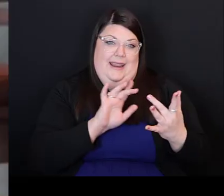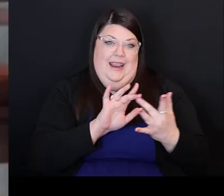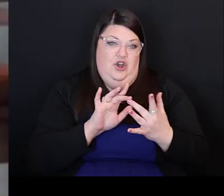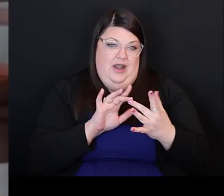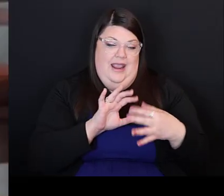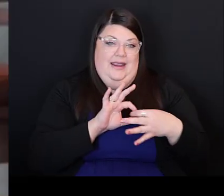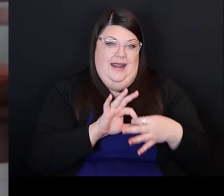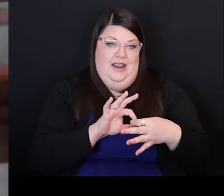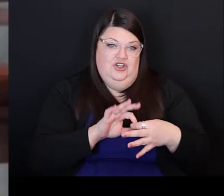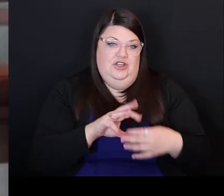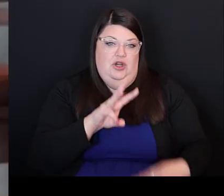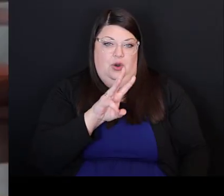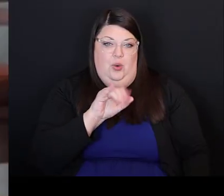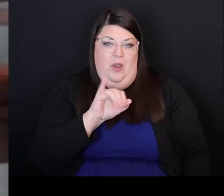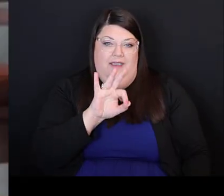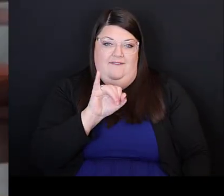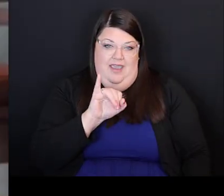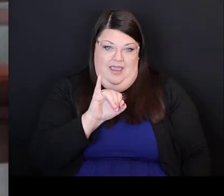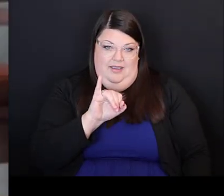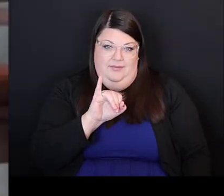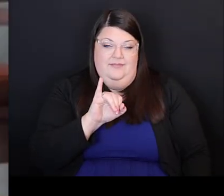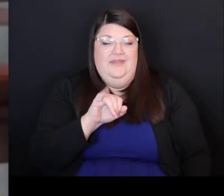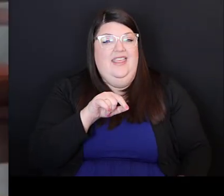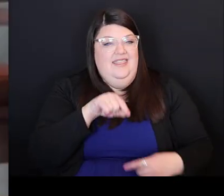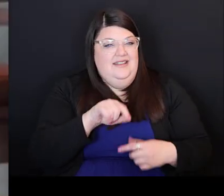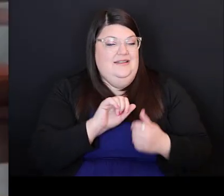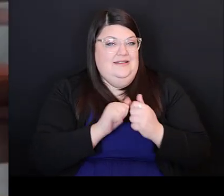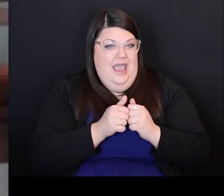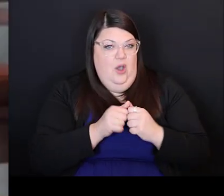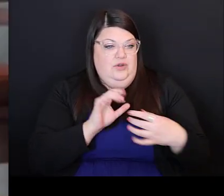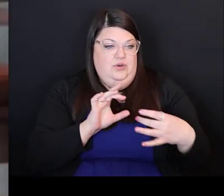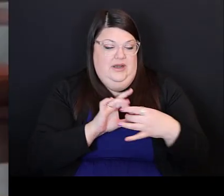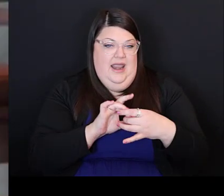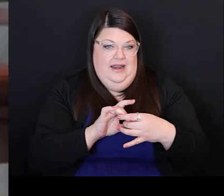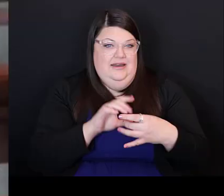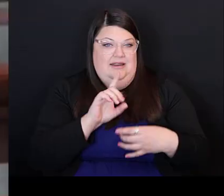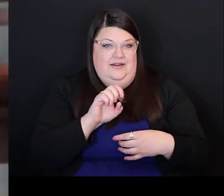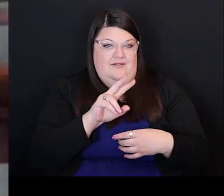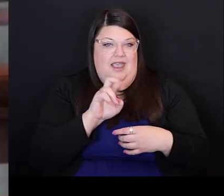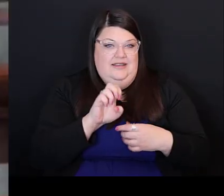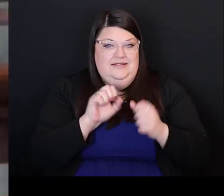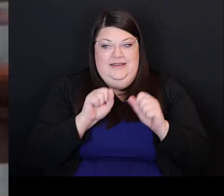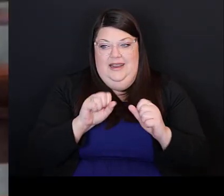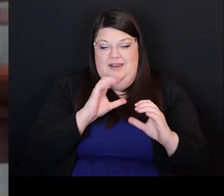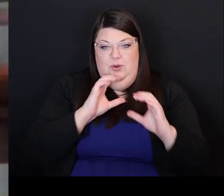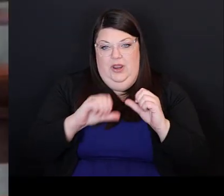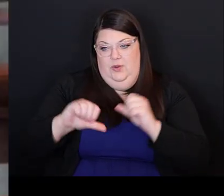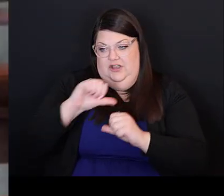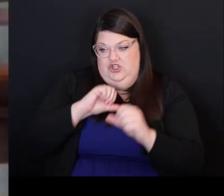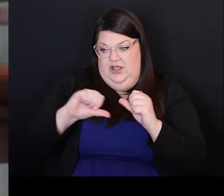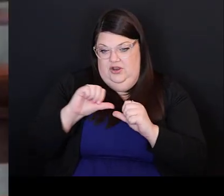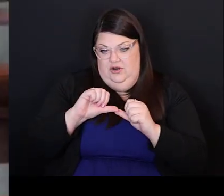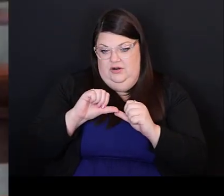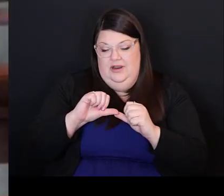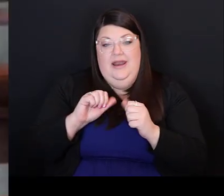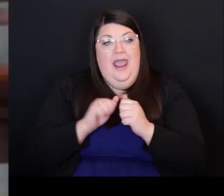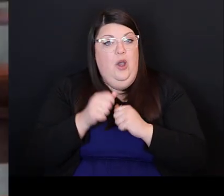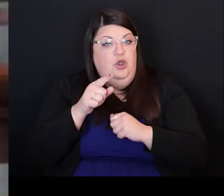You will need an Internet connection and Wi-Fi. This is how these devices are connected and are able to communicate with each